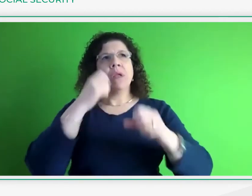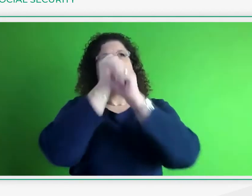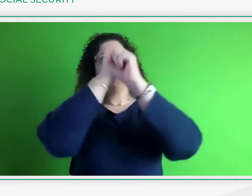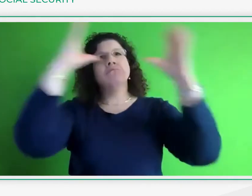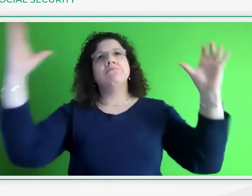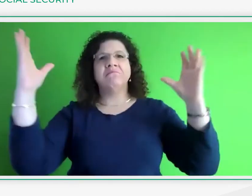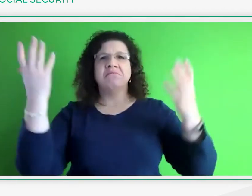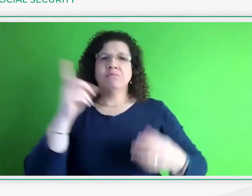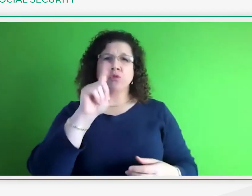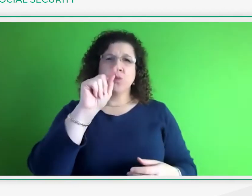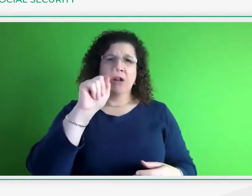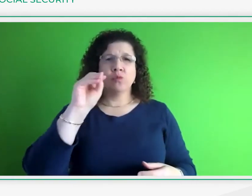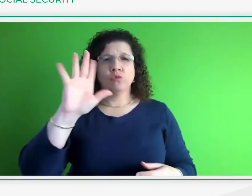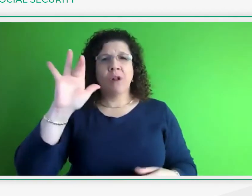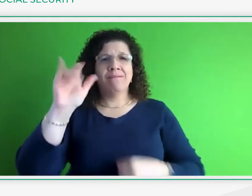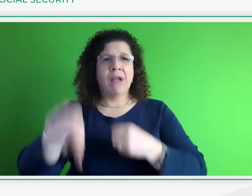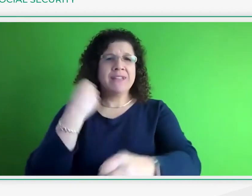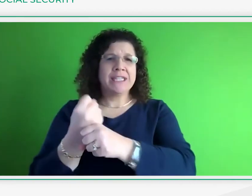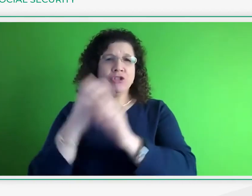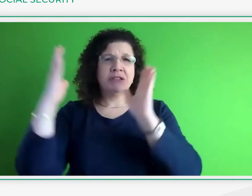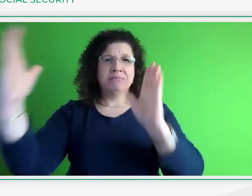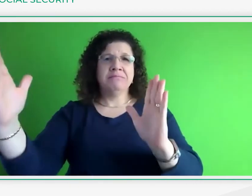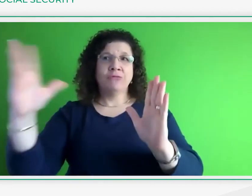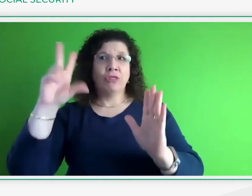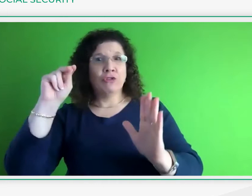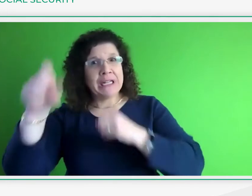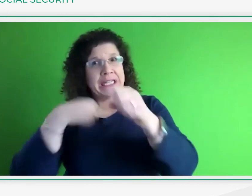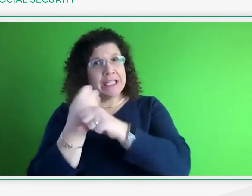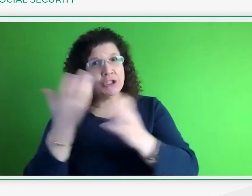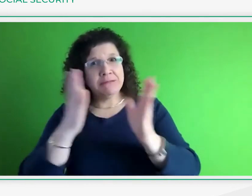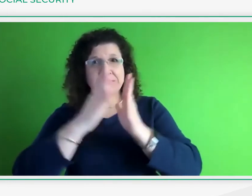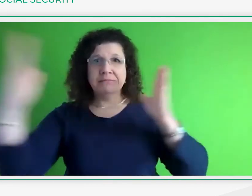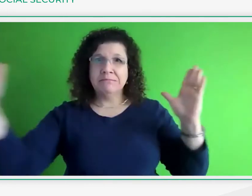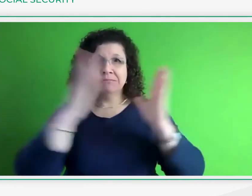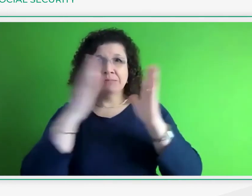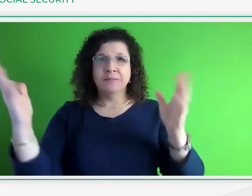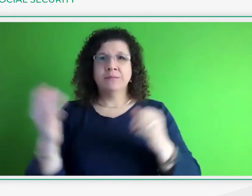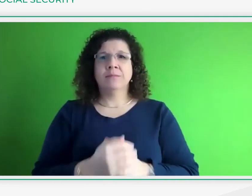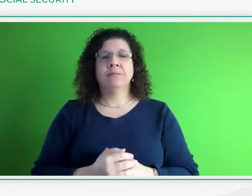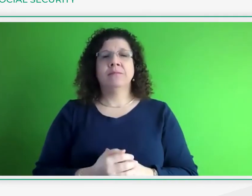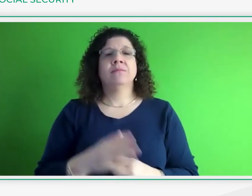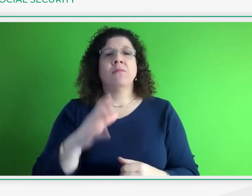If you feel like you're not going to live retired very long, it's different than being retired for 20, 25, 30 years.